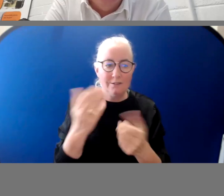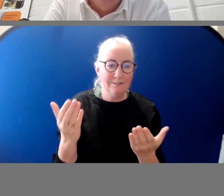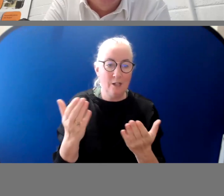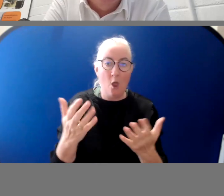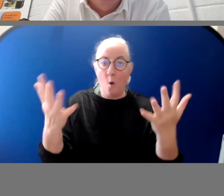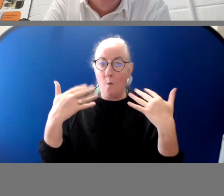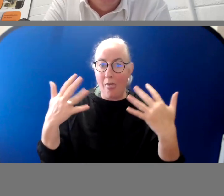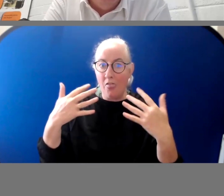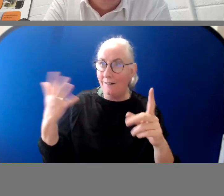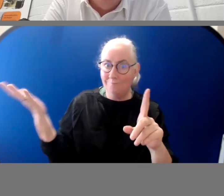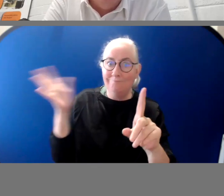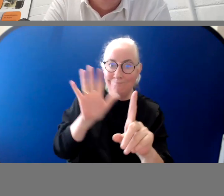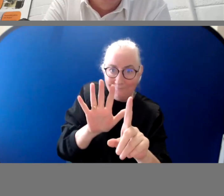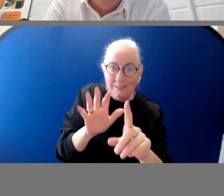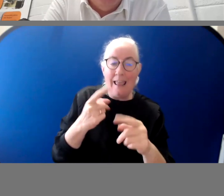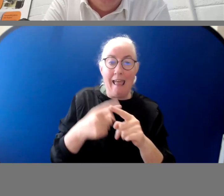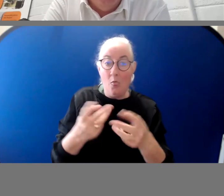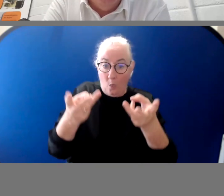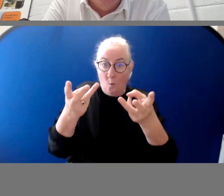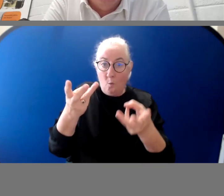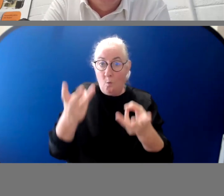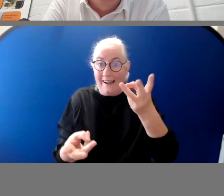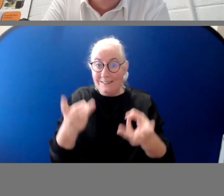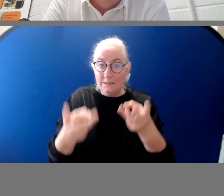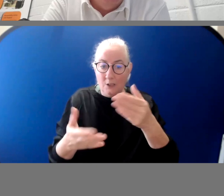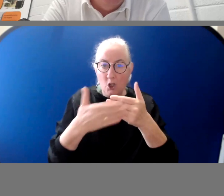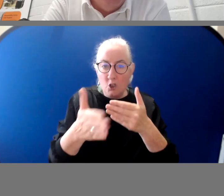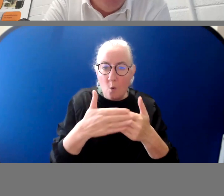conditions but also the weight of the door and the type of closer that you but also things like